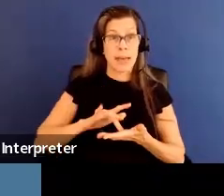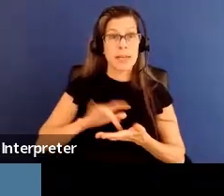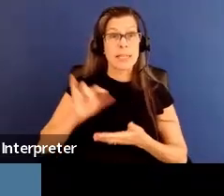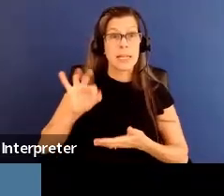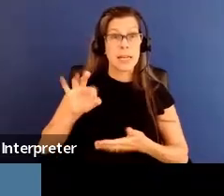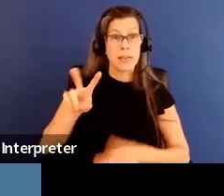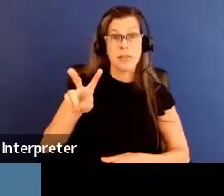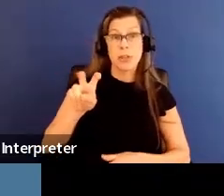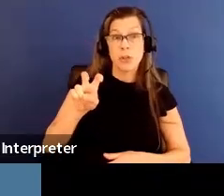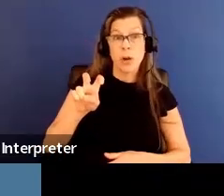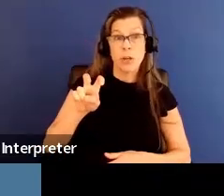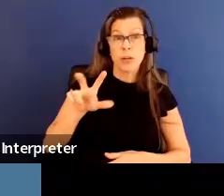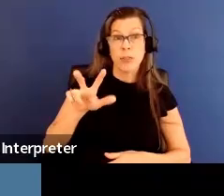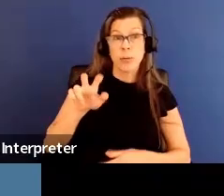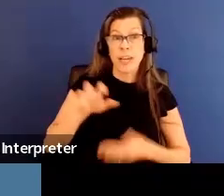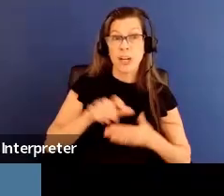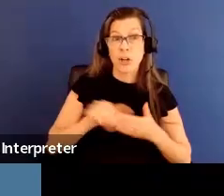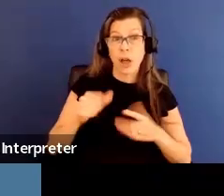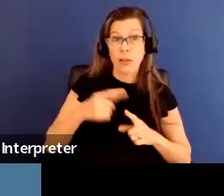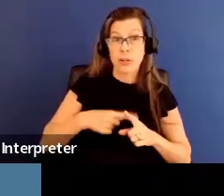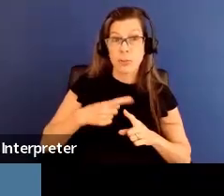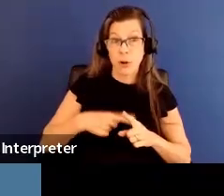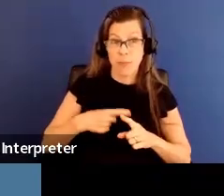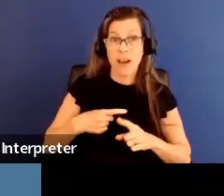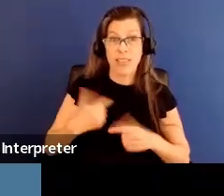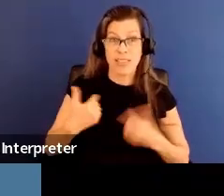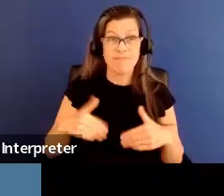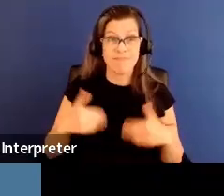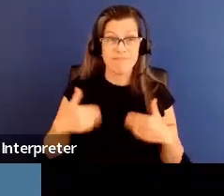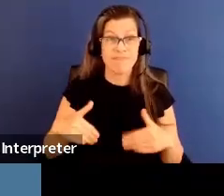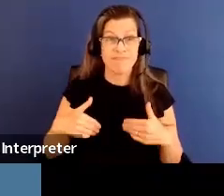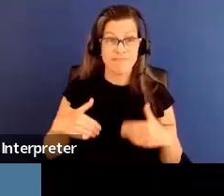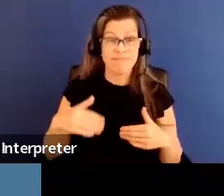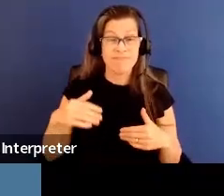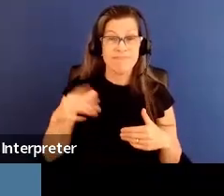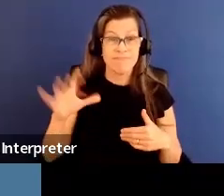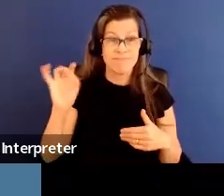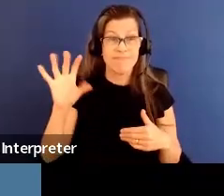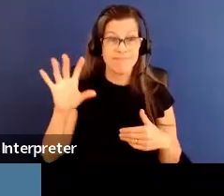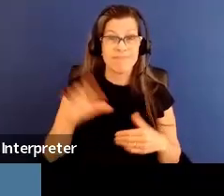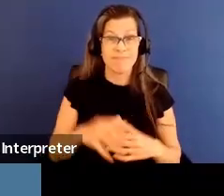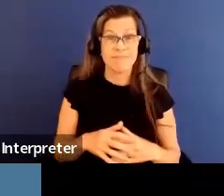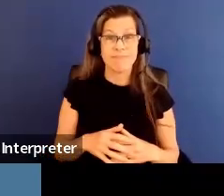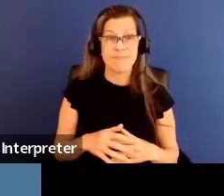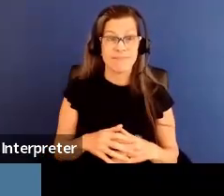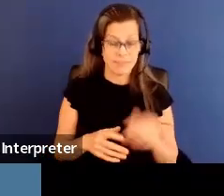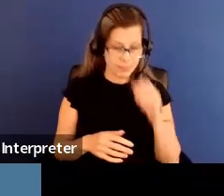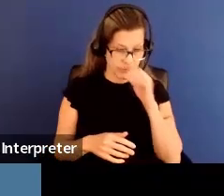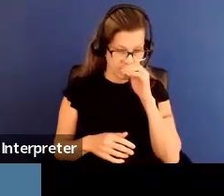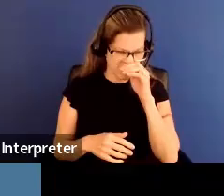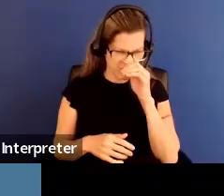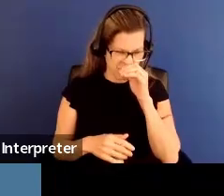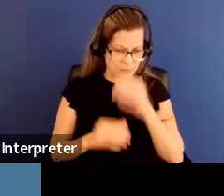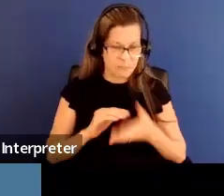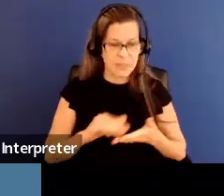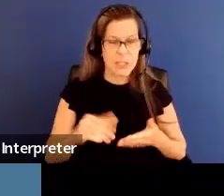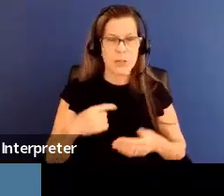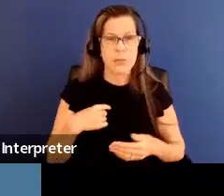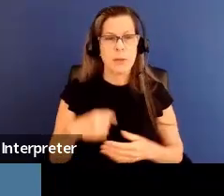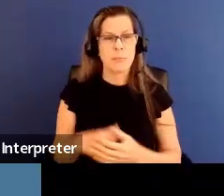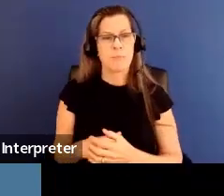a challenge. Insurance not wanting to pay for it and having